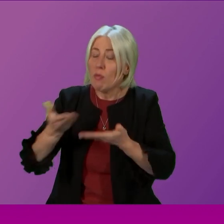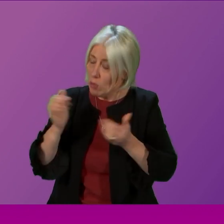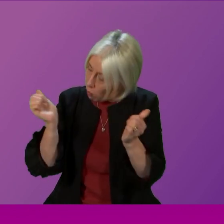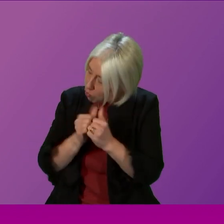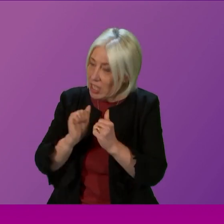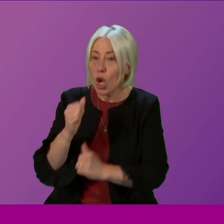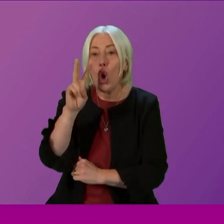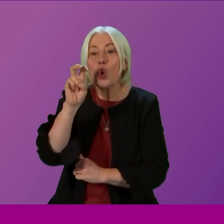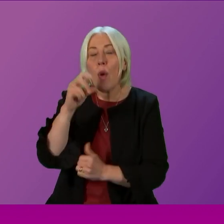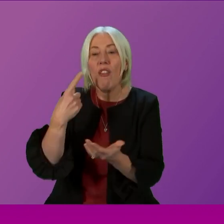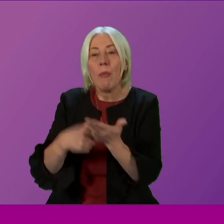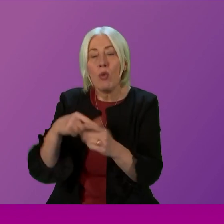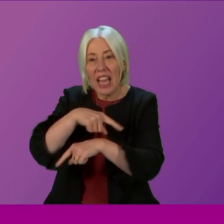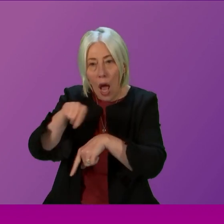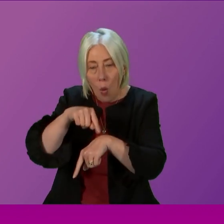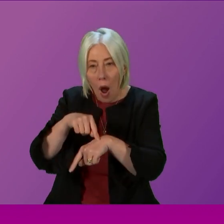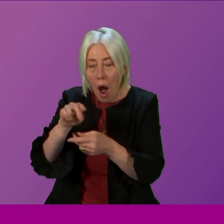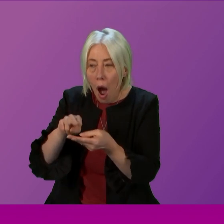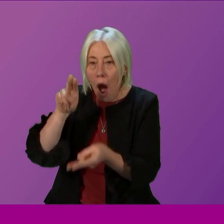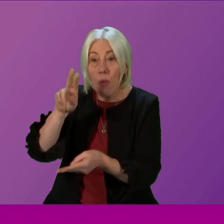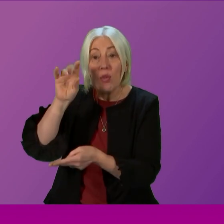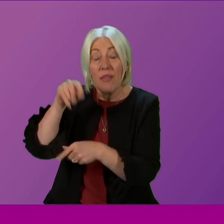rising to £15 an hour, for social care workers across Scotland?